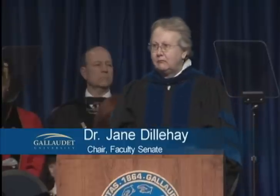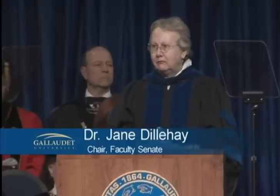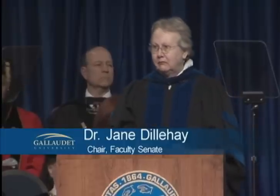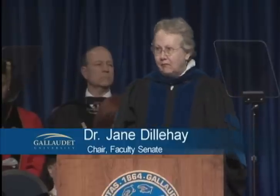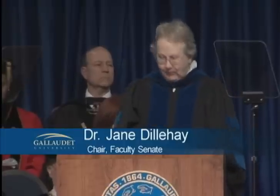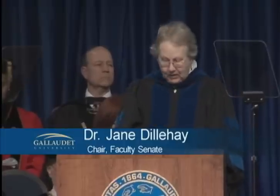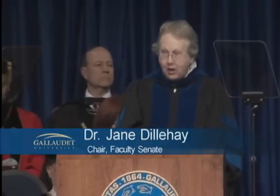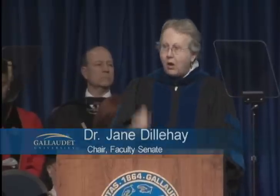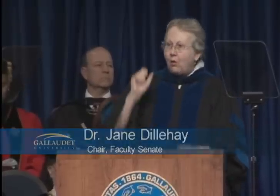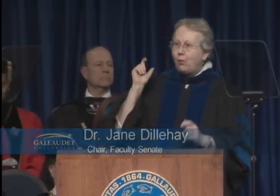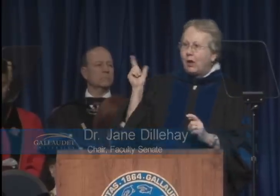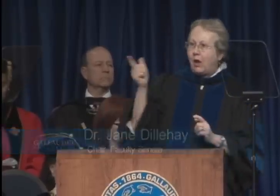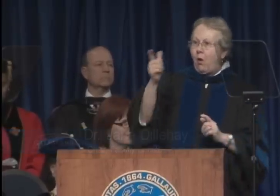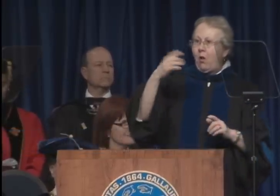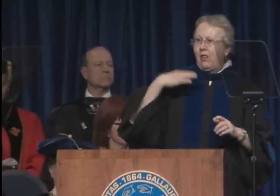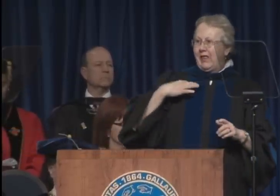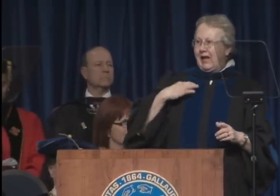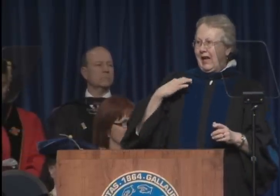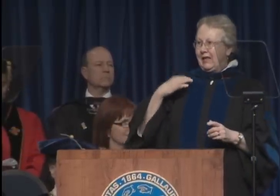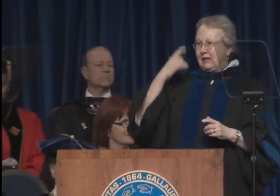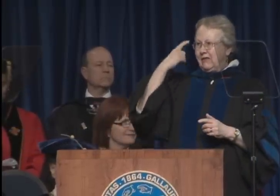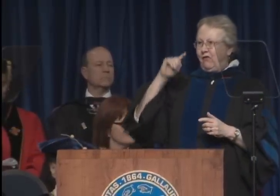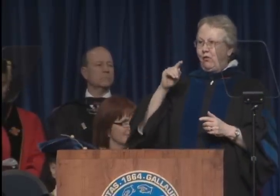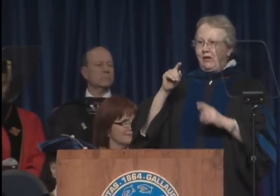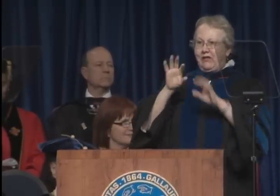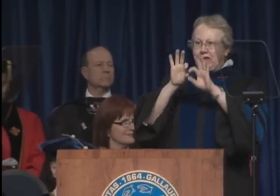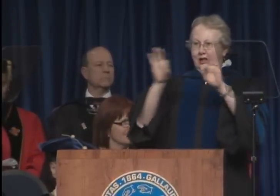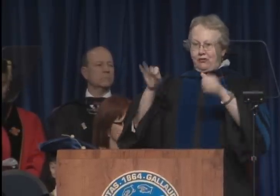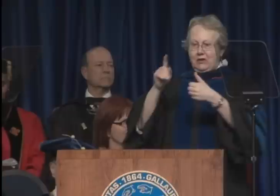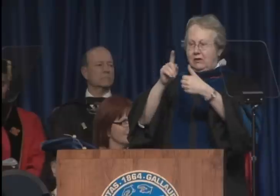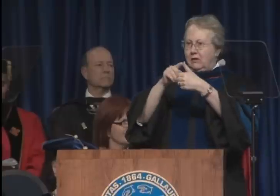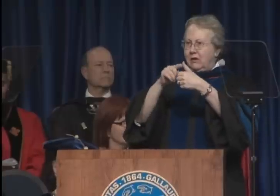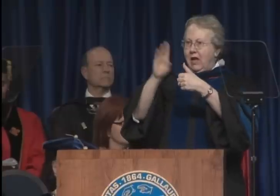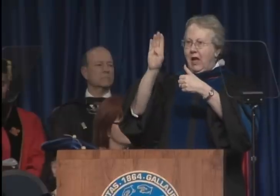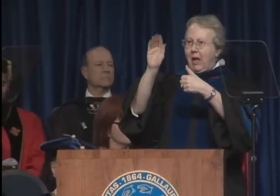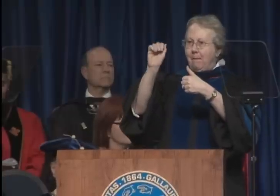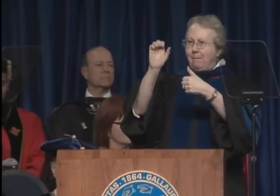Will all the candidates for the degrees